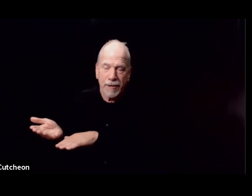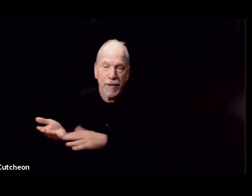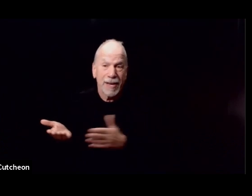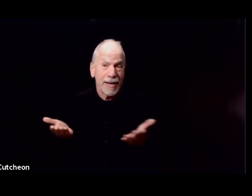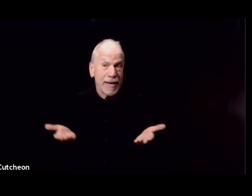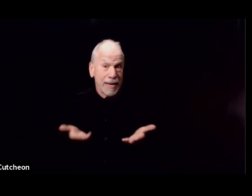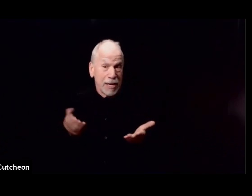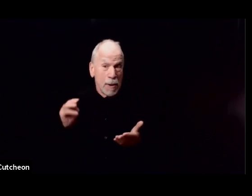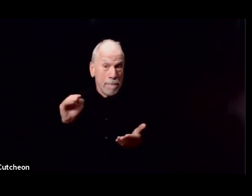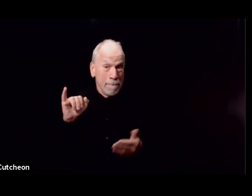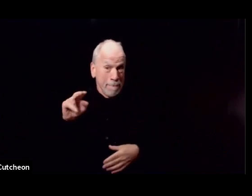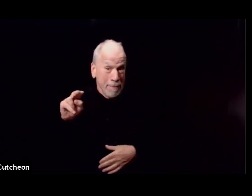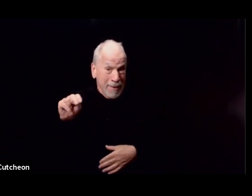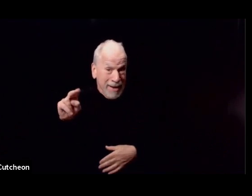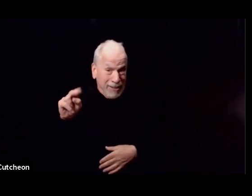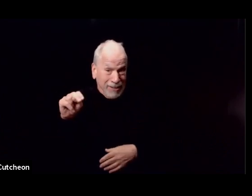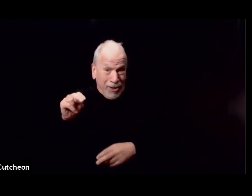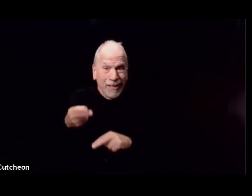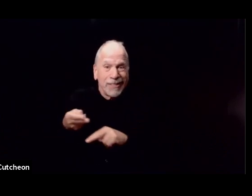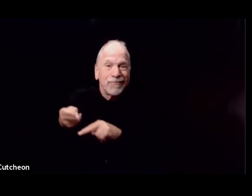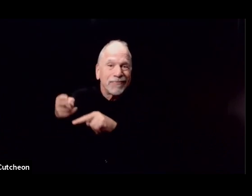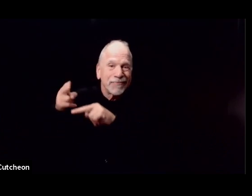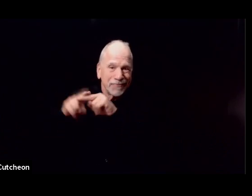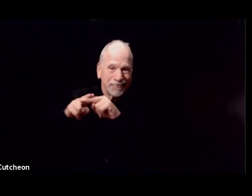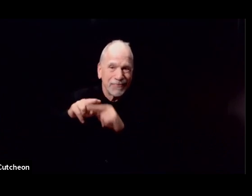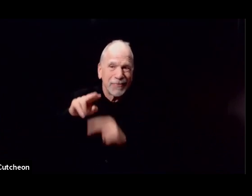new cases, bringing our total up to thirty six thousand